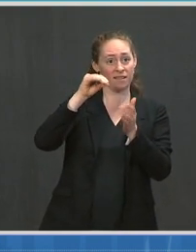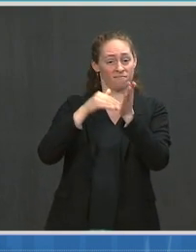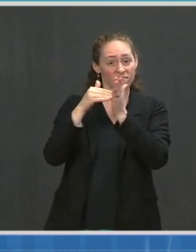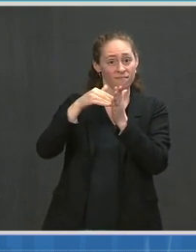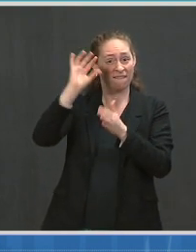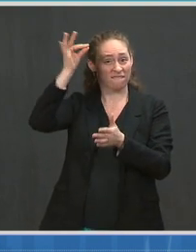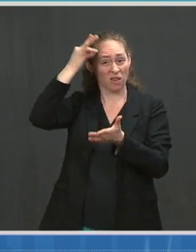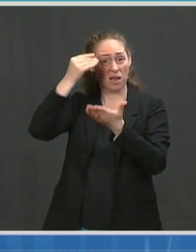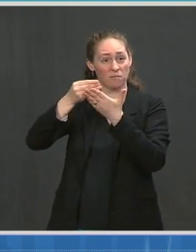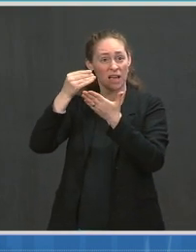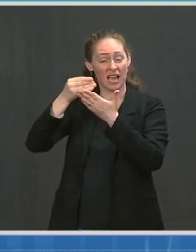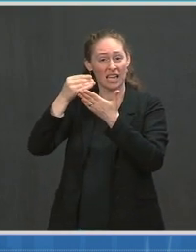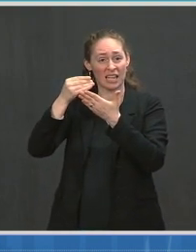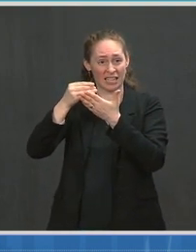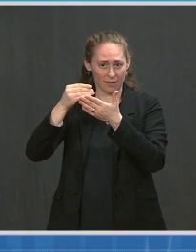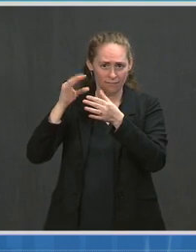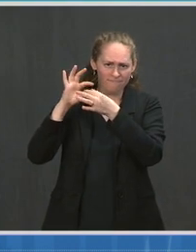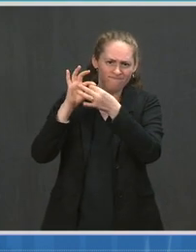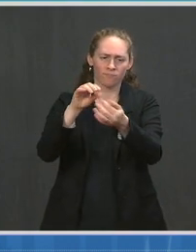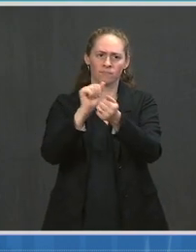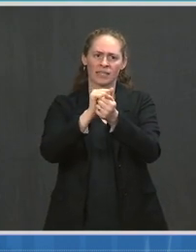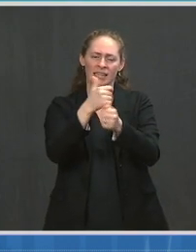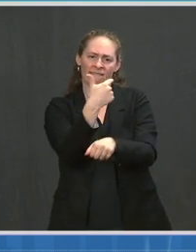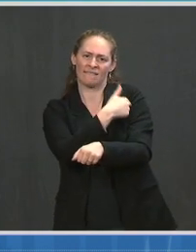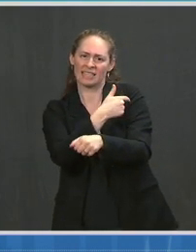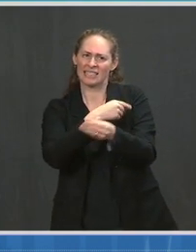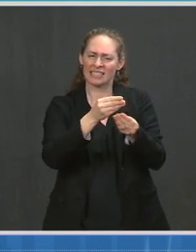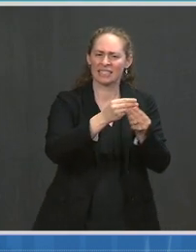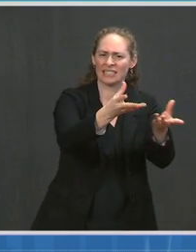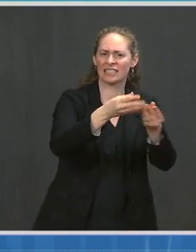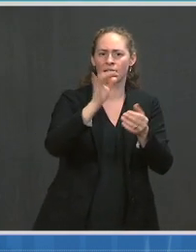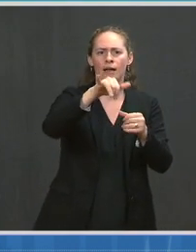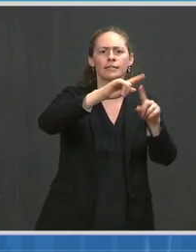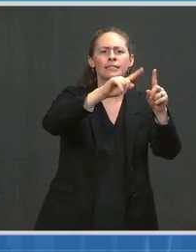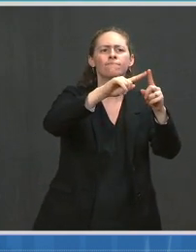And we're also continuing to bring more federally-run mass vaccination centers online,